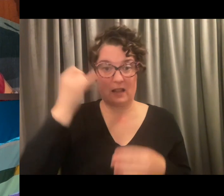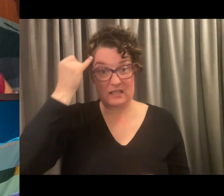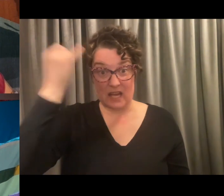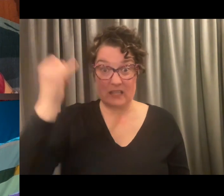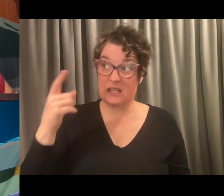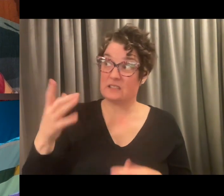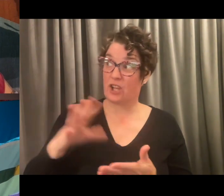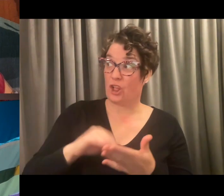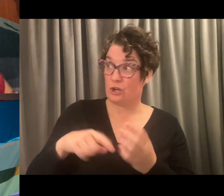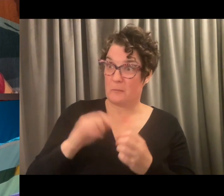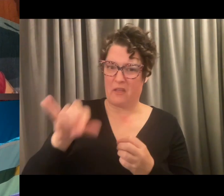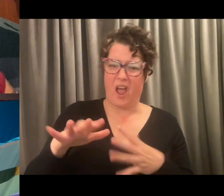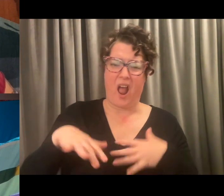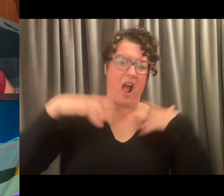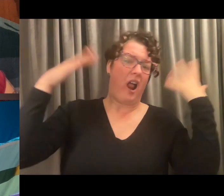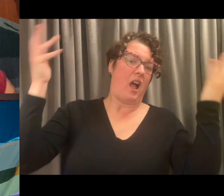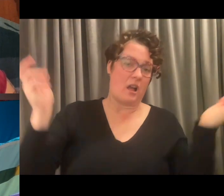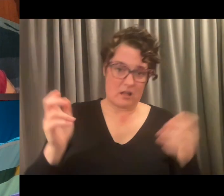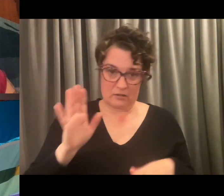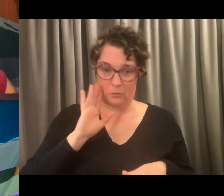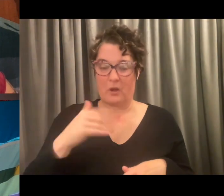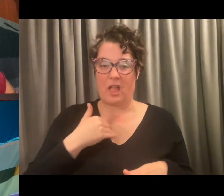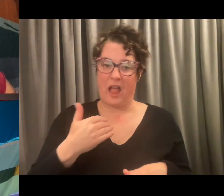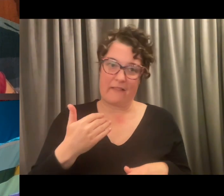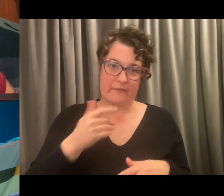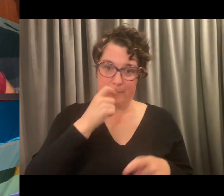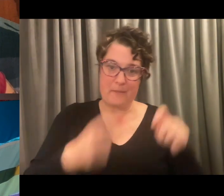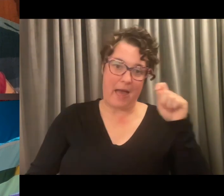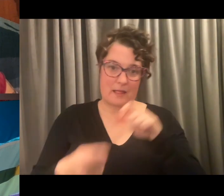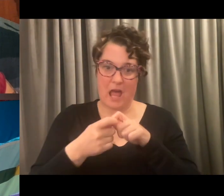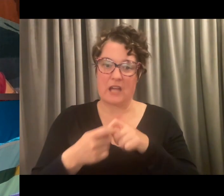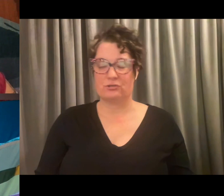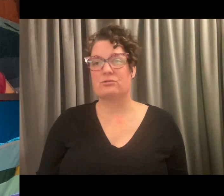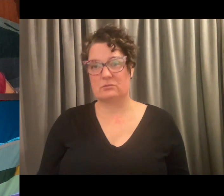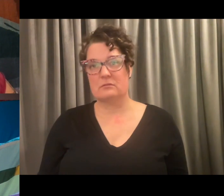And I just feel hopeful when I see these young people and their energy and their